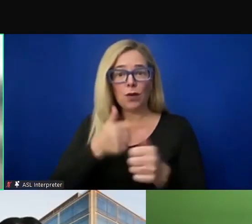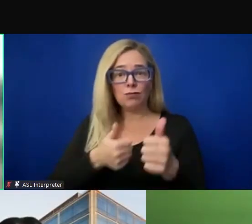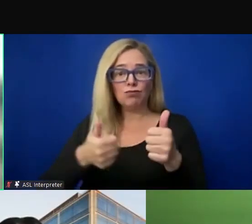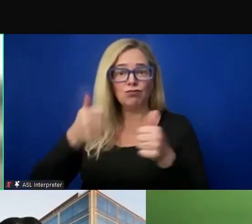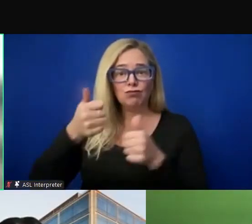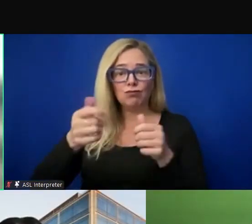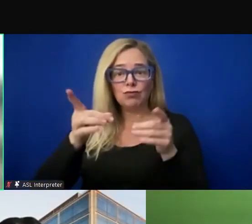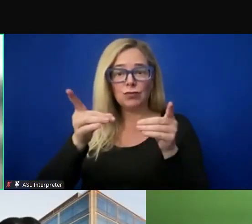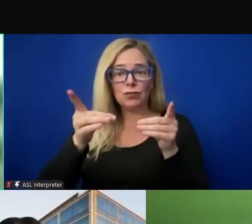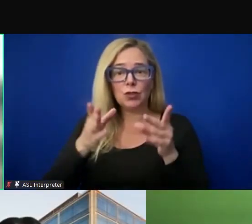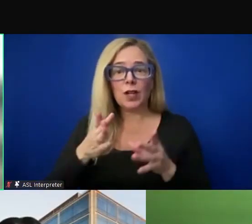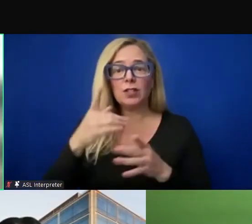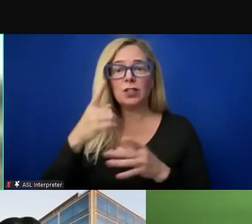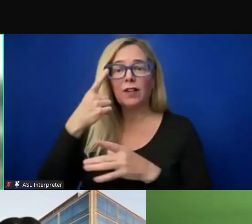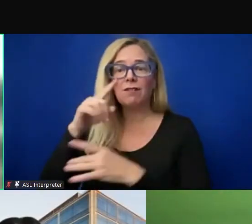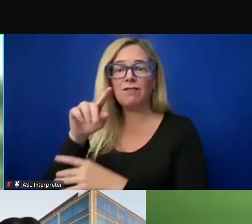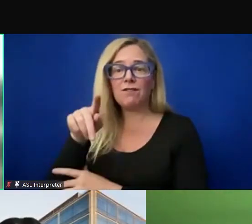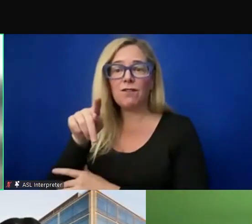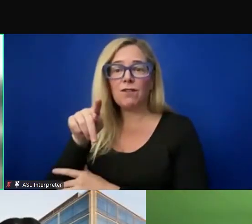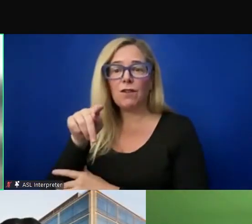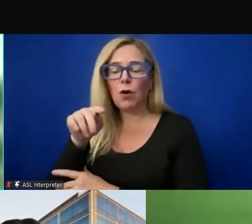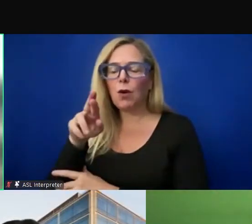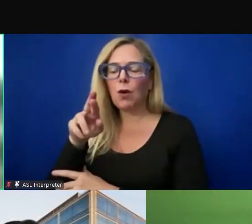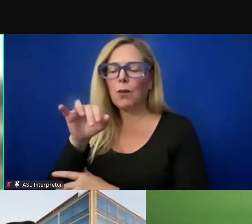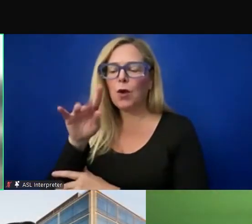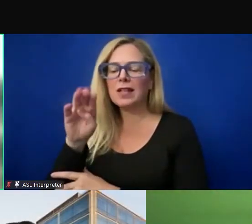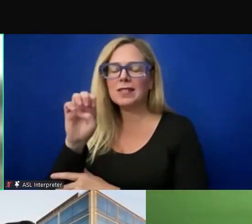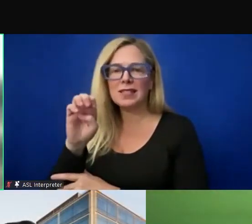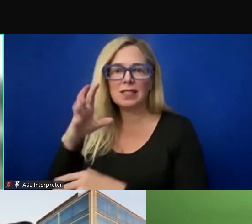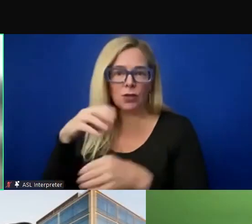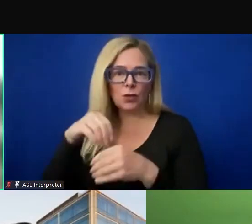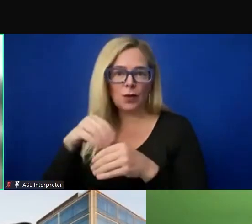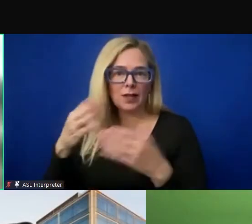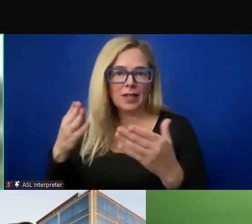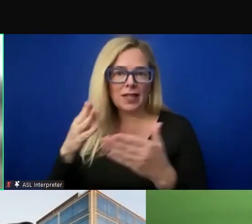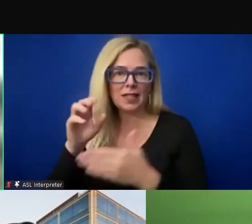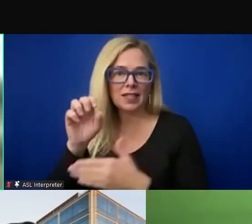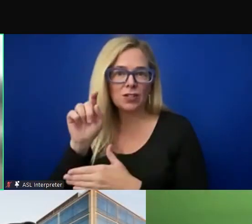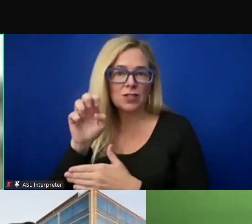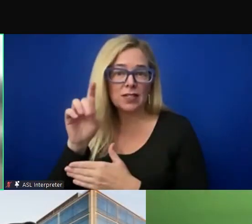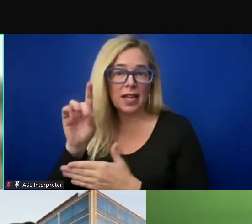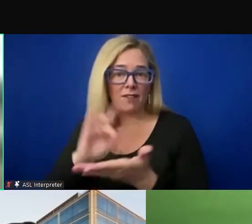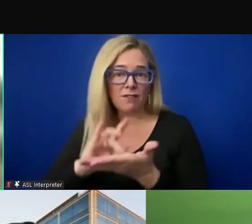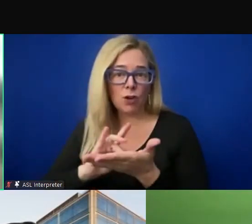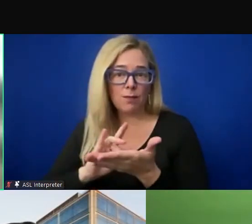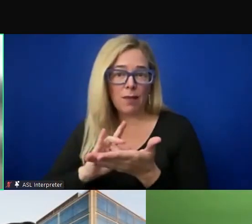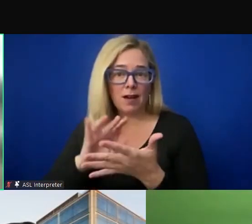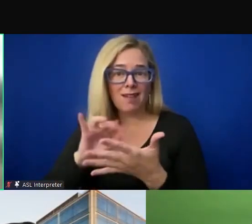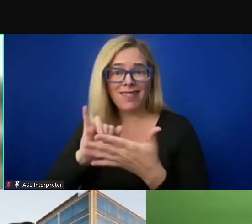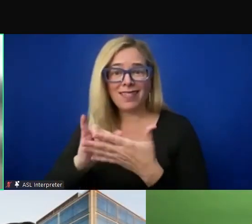center at Stanford medicine, focusing on ensuring that we prioritize the humans in health care.